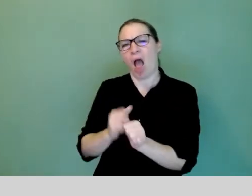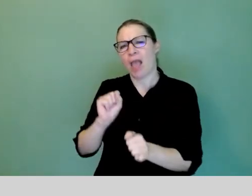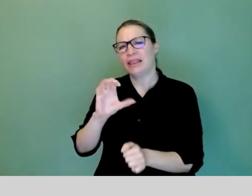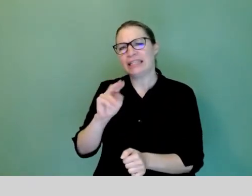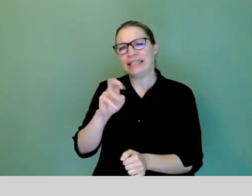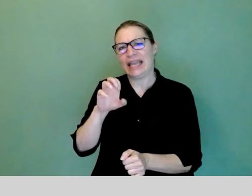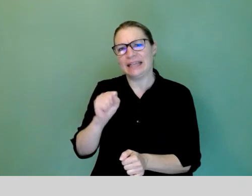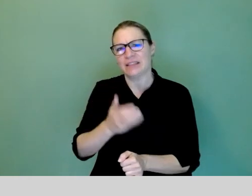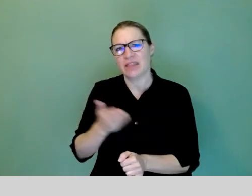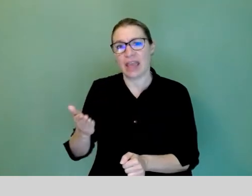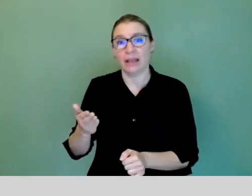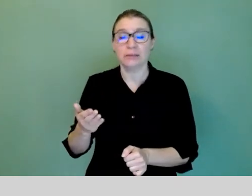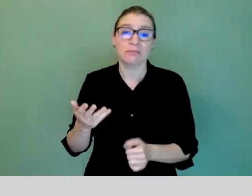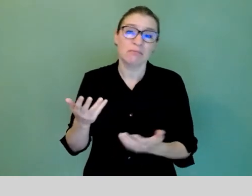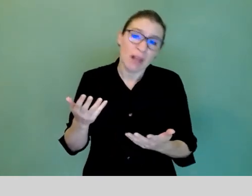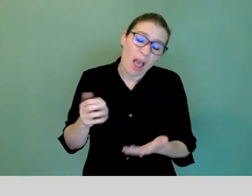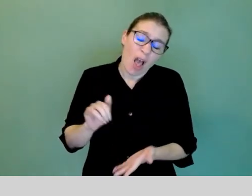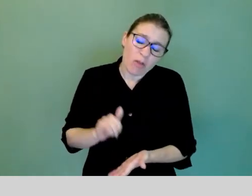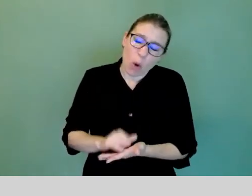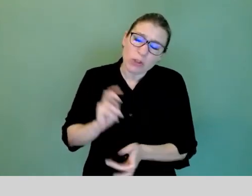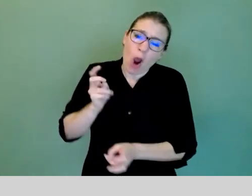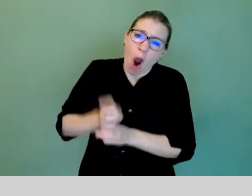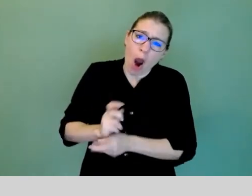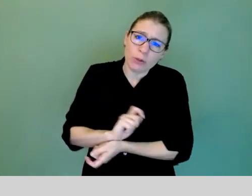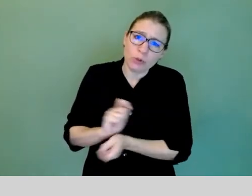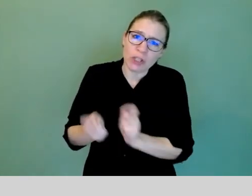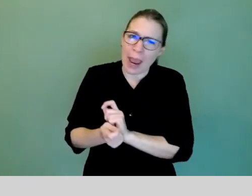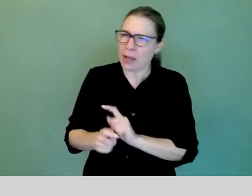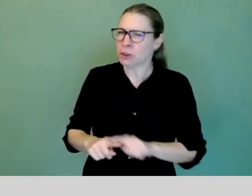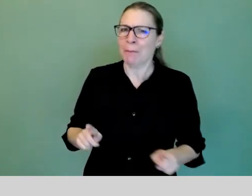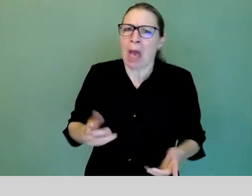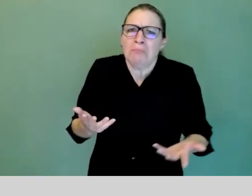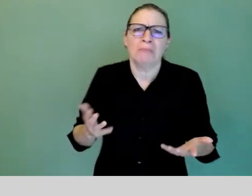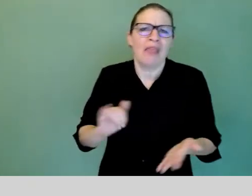It can be a struggle to change those, but it's just another challenge for you.